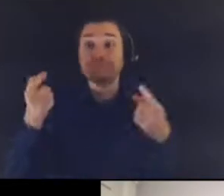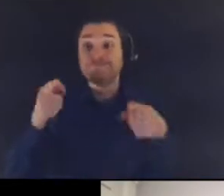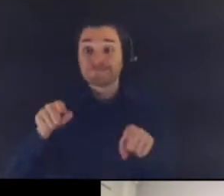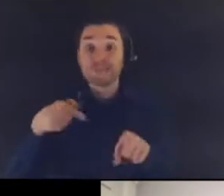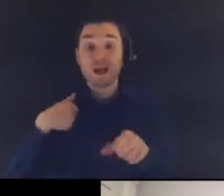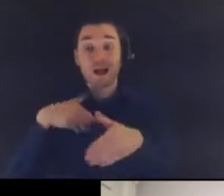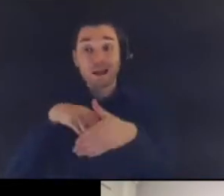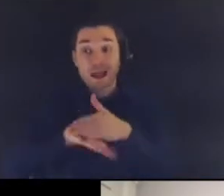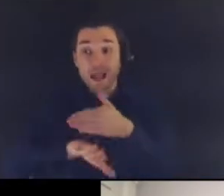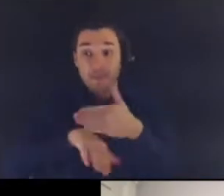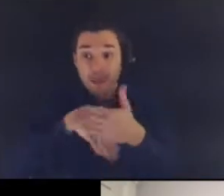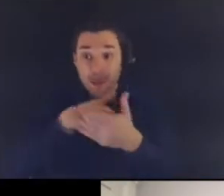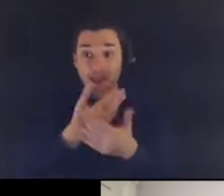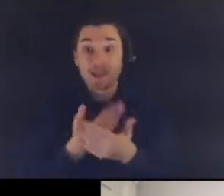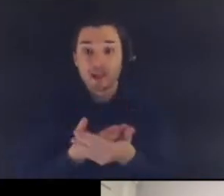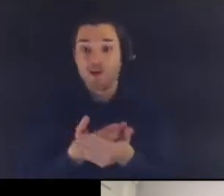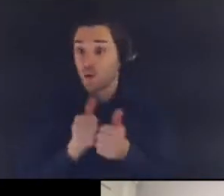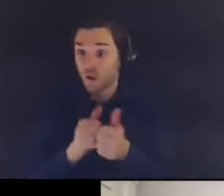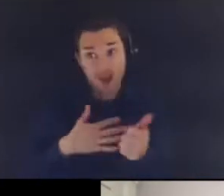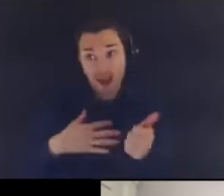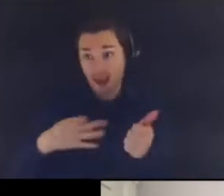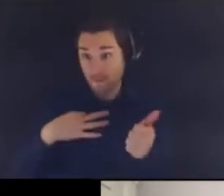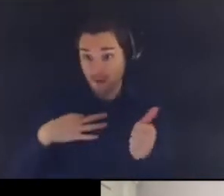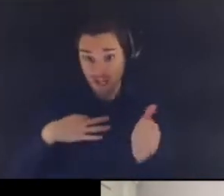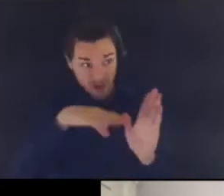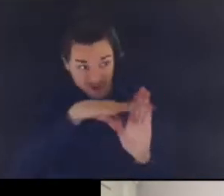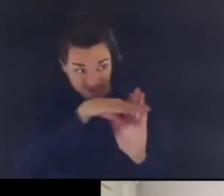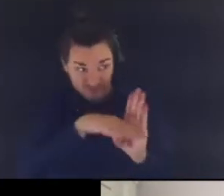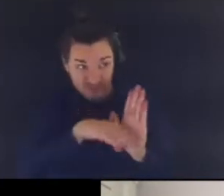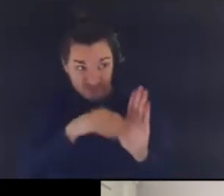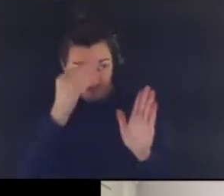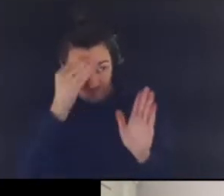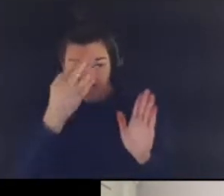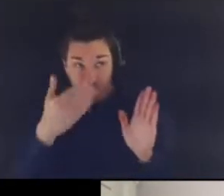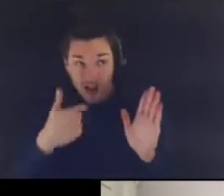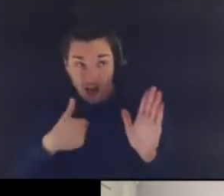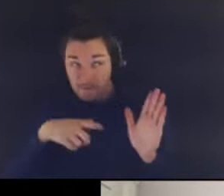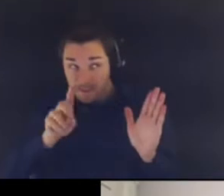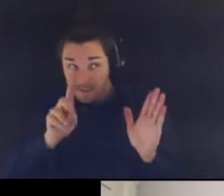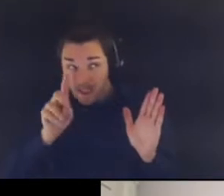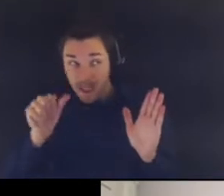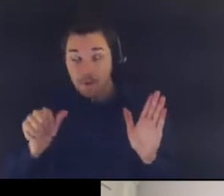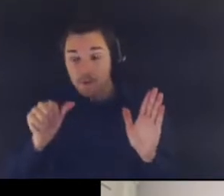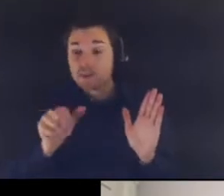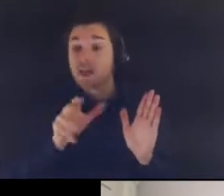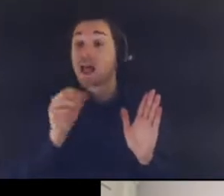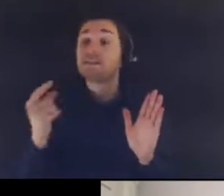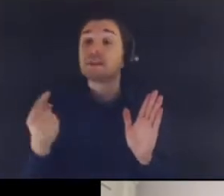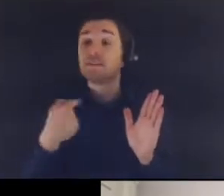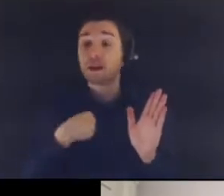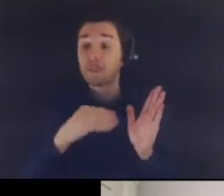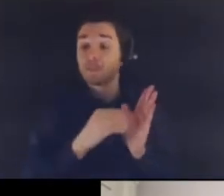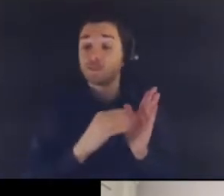letting them know that I was disabled. And I said on my applications that the laboratory